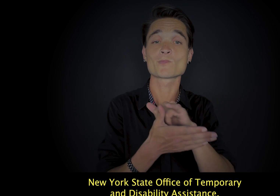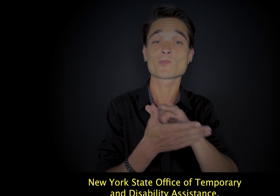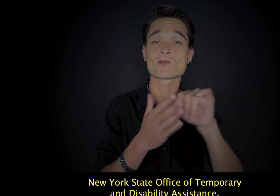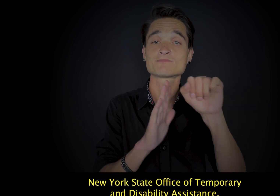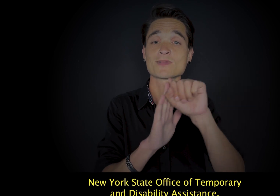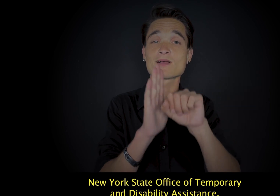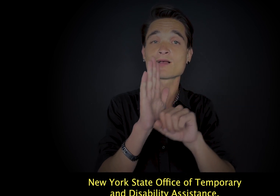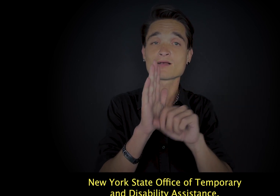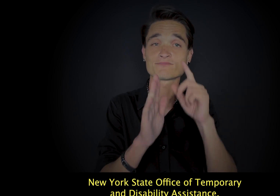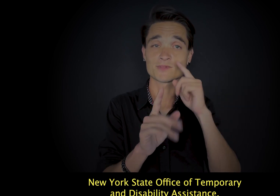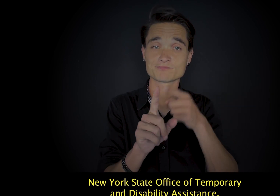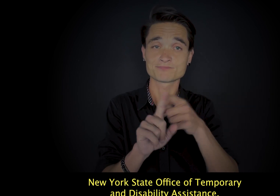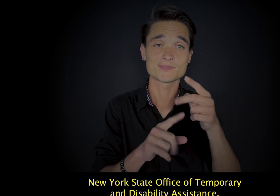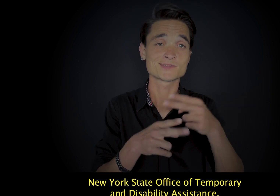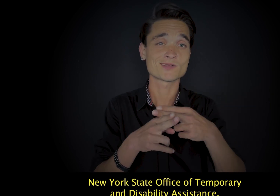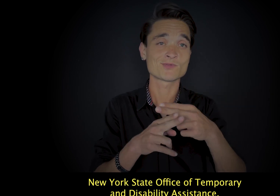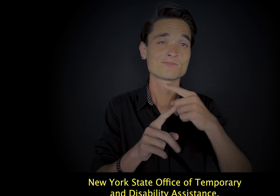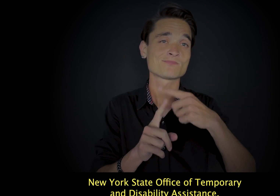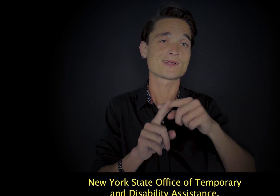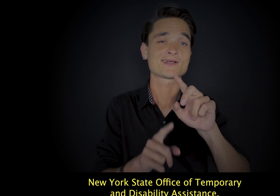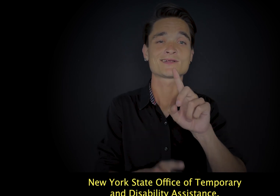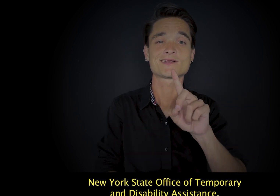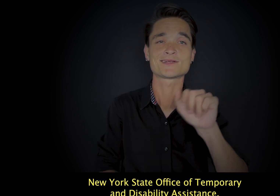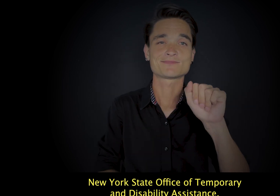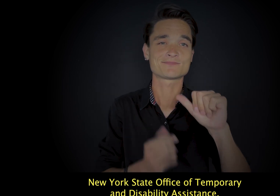New York State Office of Temporary and Disability Assistance.